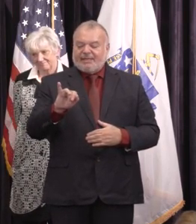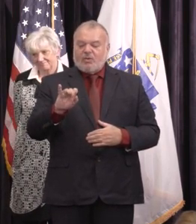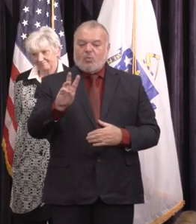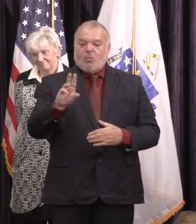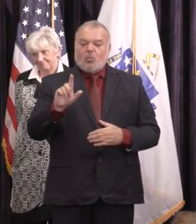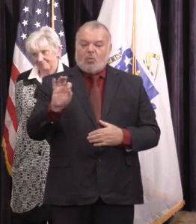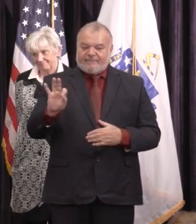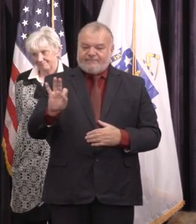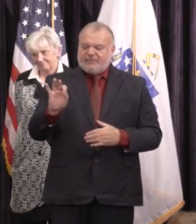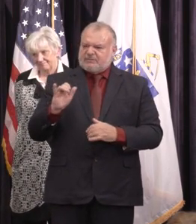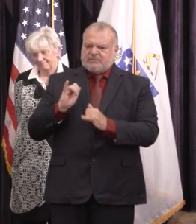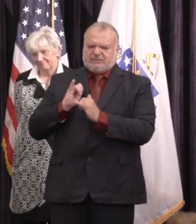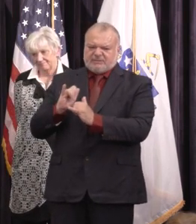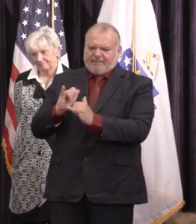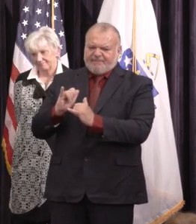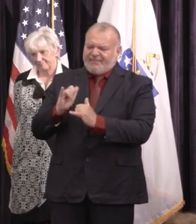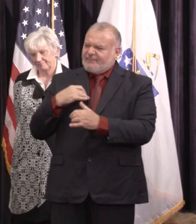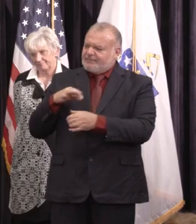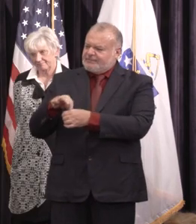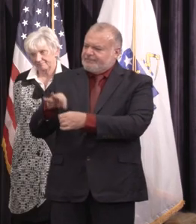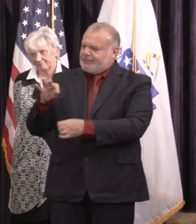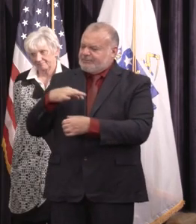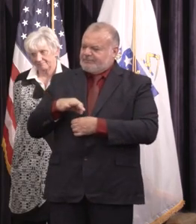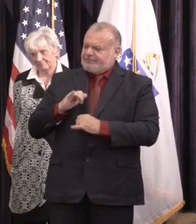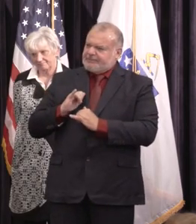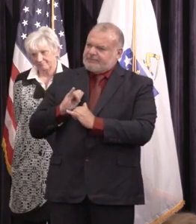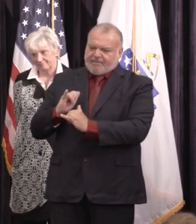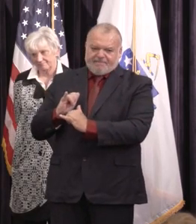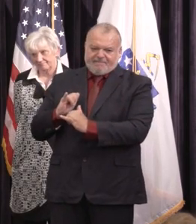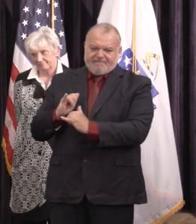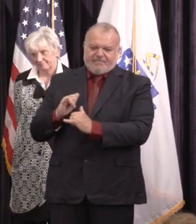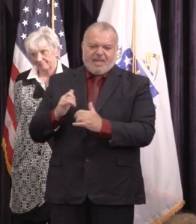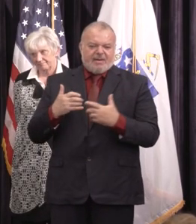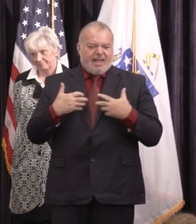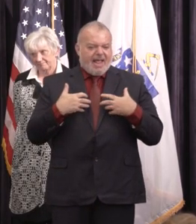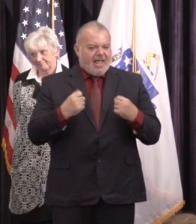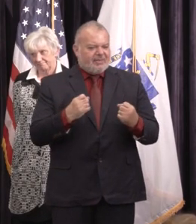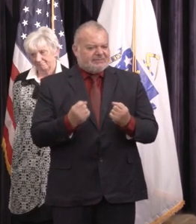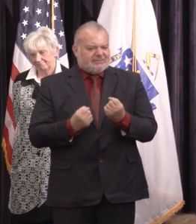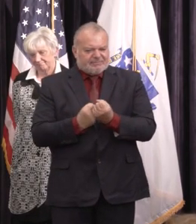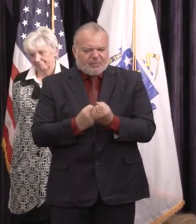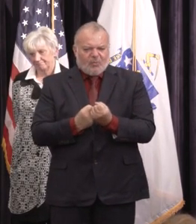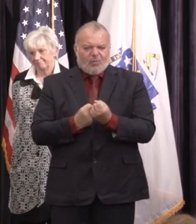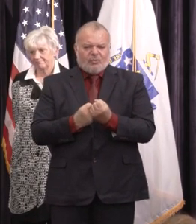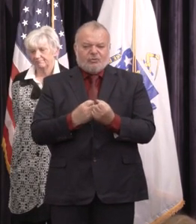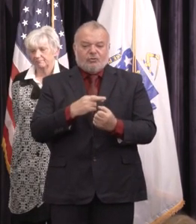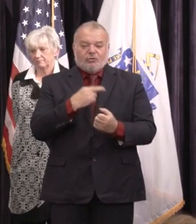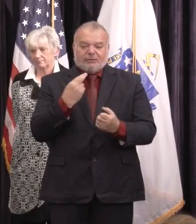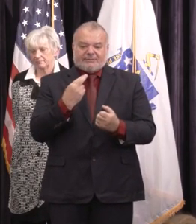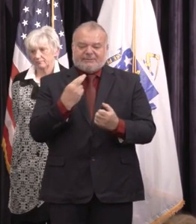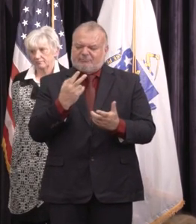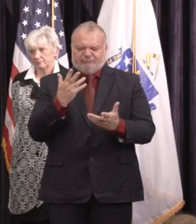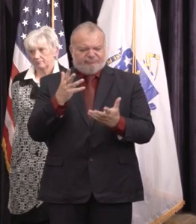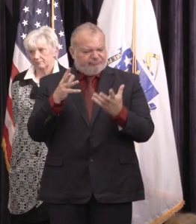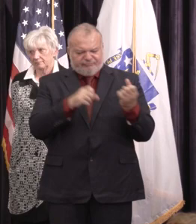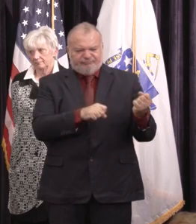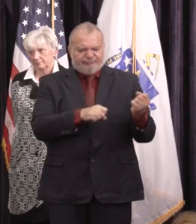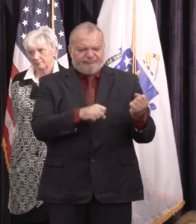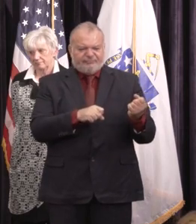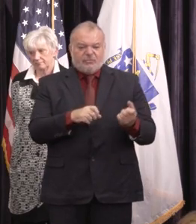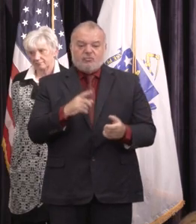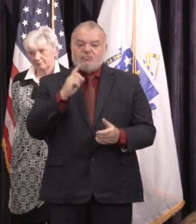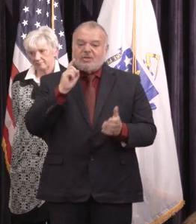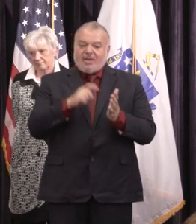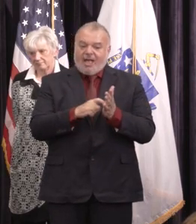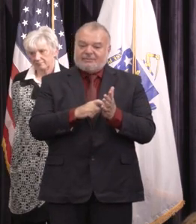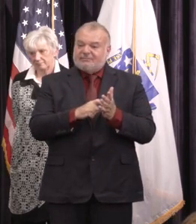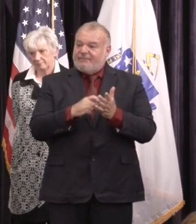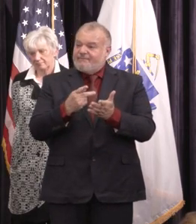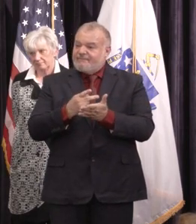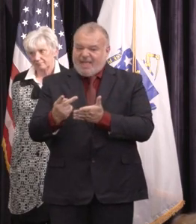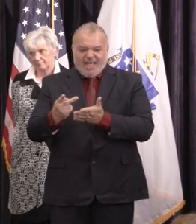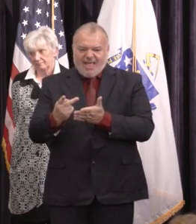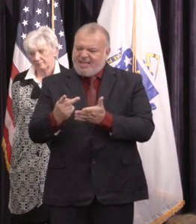healthy supported risk taking, recognizing that failing need not be failure. It is experience